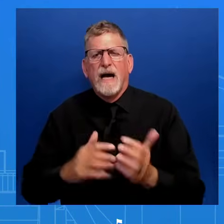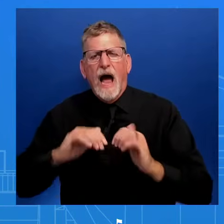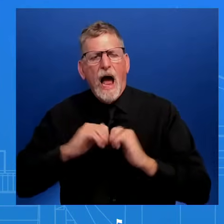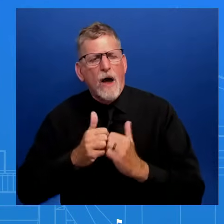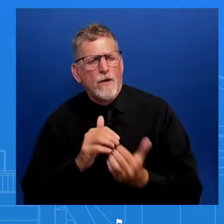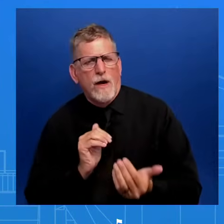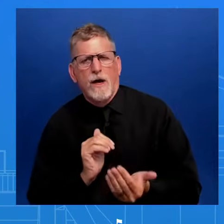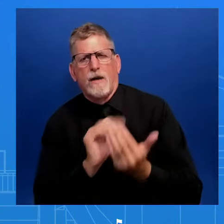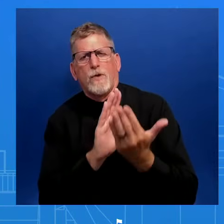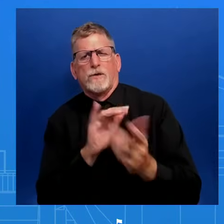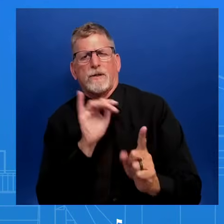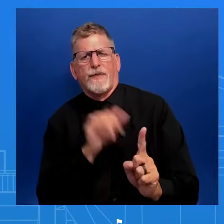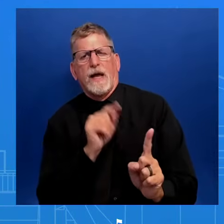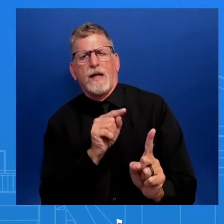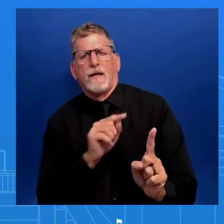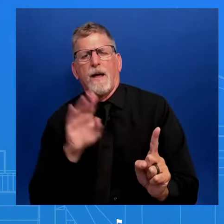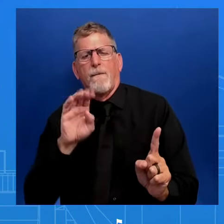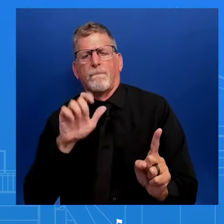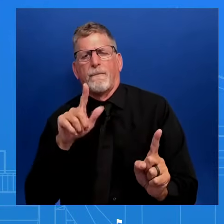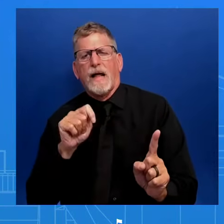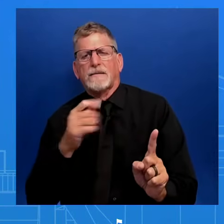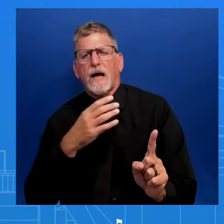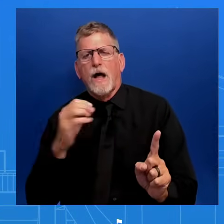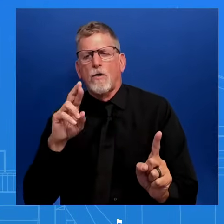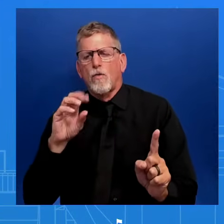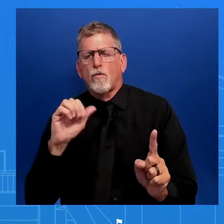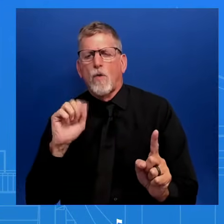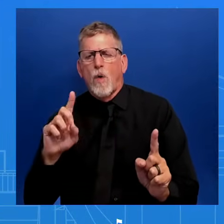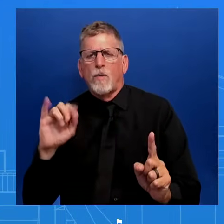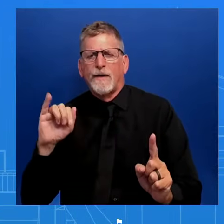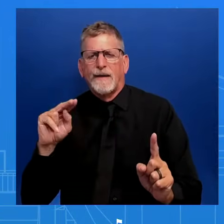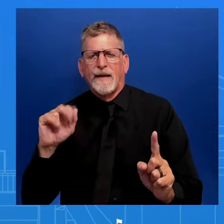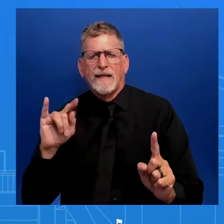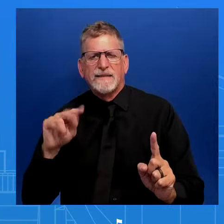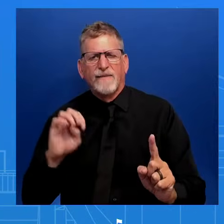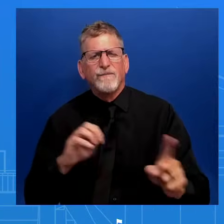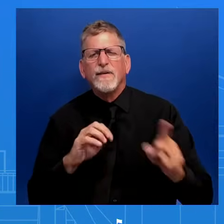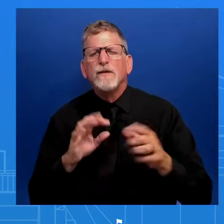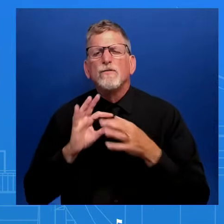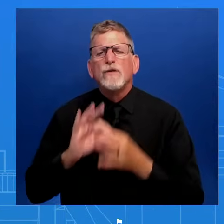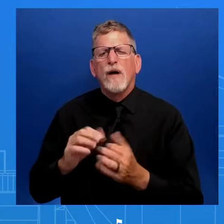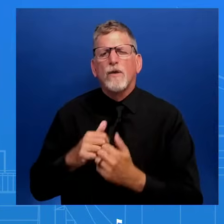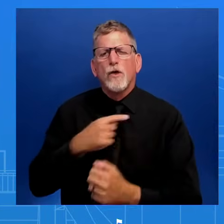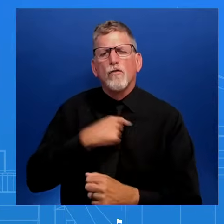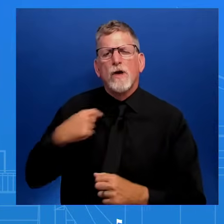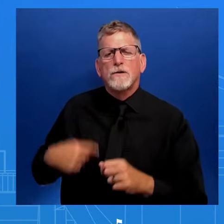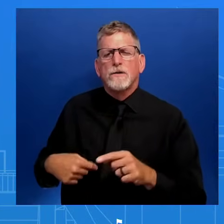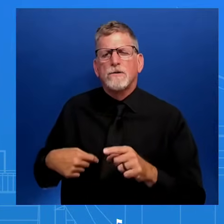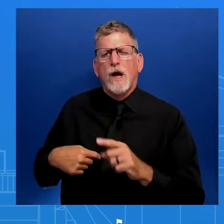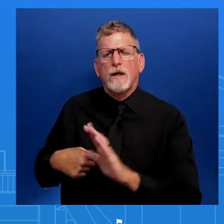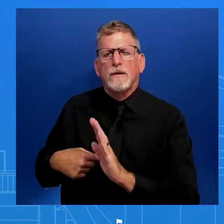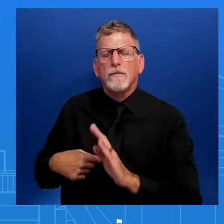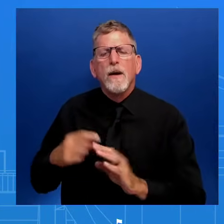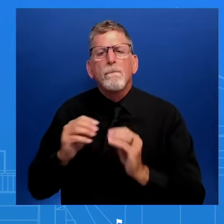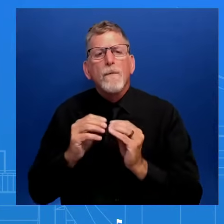And so, I ask you, again, to pass that along to him, to ask him to come out and see us. Ms. Jean-Pierre: I appreciate the request.